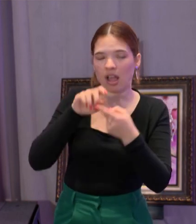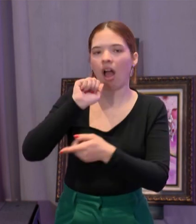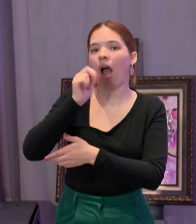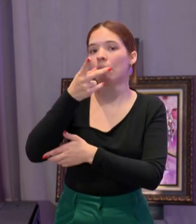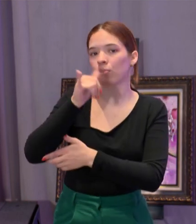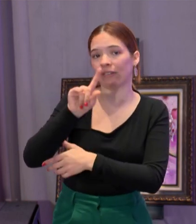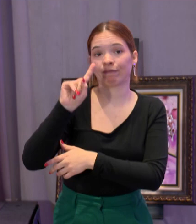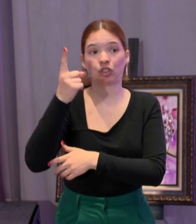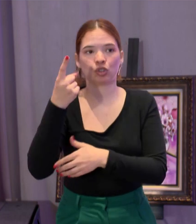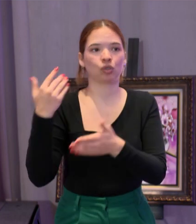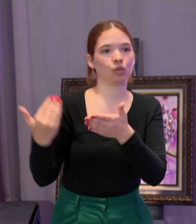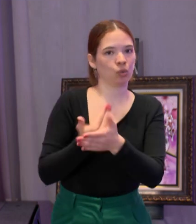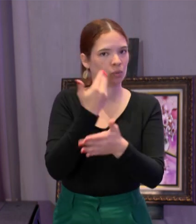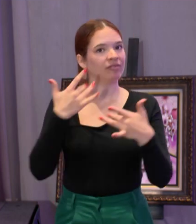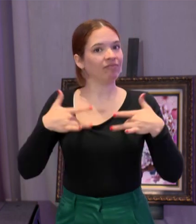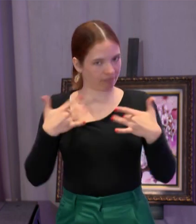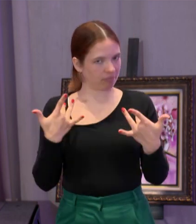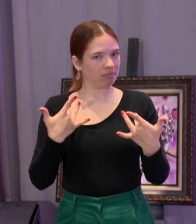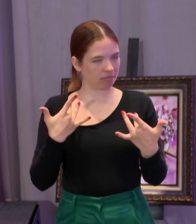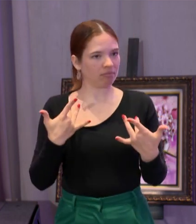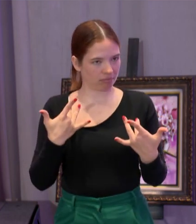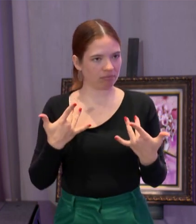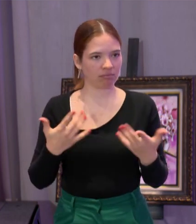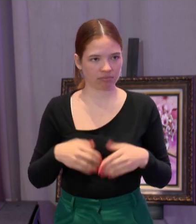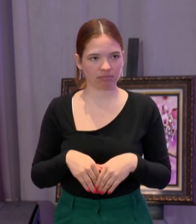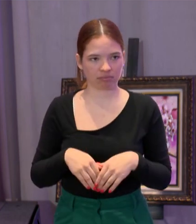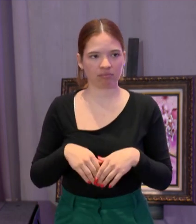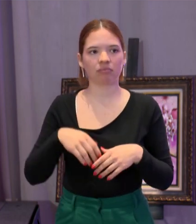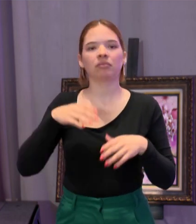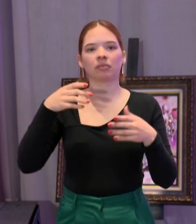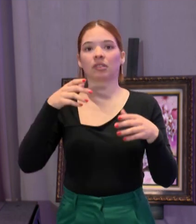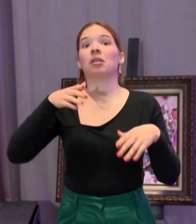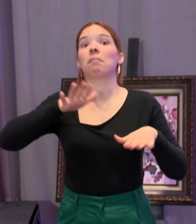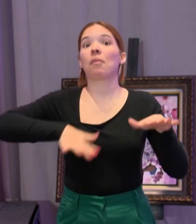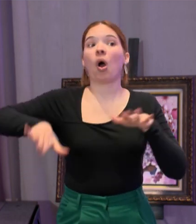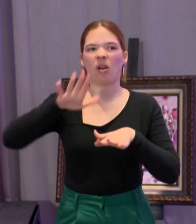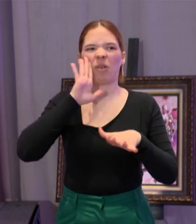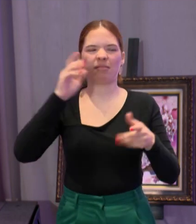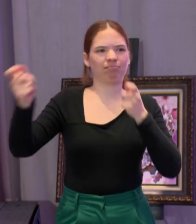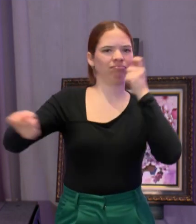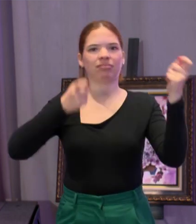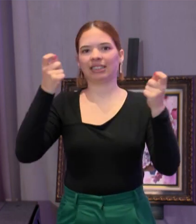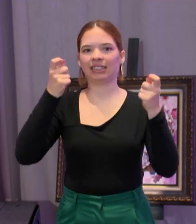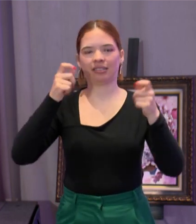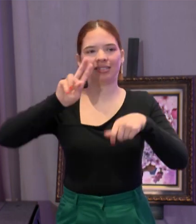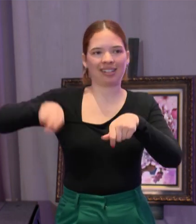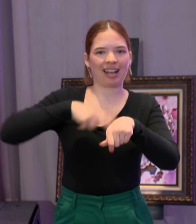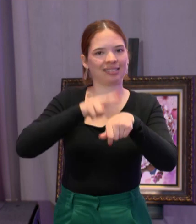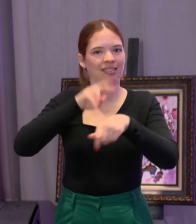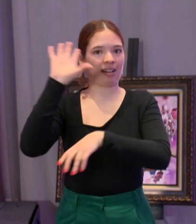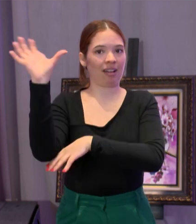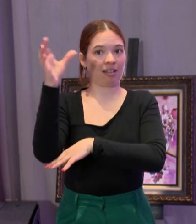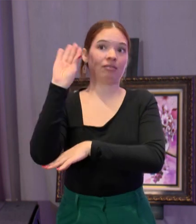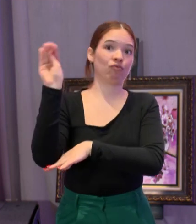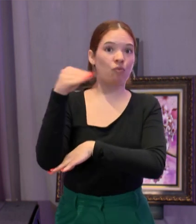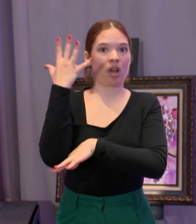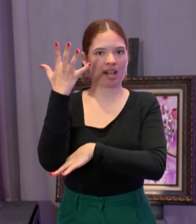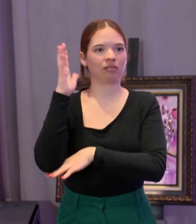BID ON APRIL 1st. THIS NEW EVENT AT LONG BRIDGE PARK WILL BE THE LONGEST NATIONAL CHERRY BLOSSOM FESTIVAL ACTIVATION EVER NEAR OUR NEW